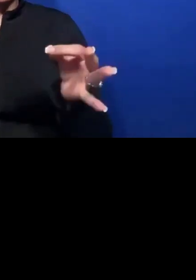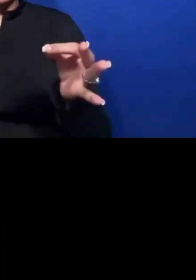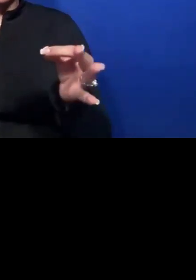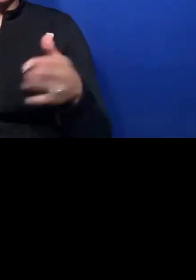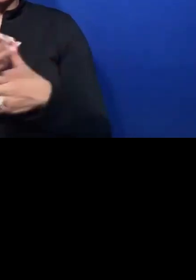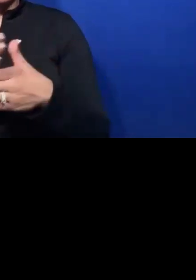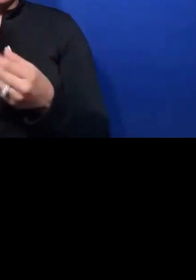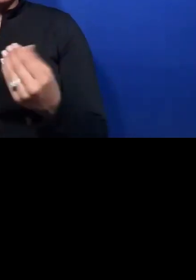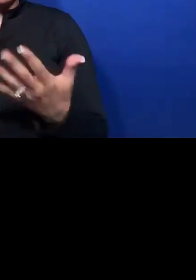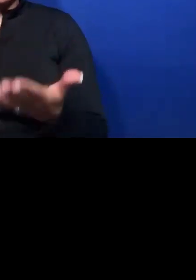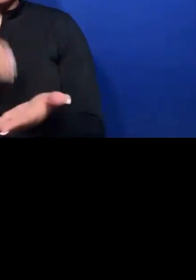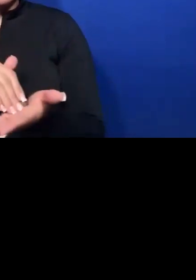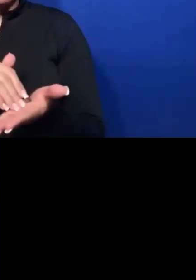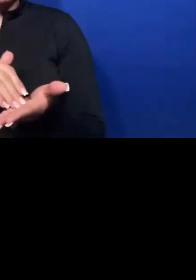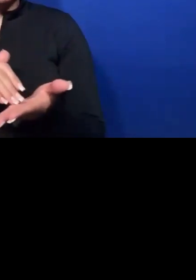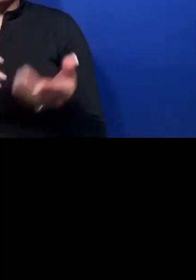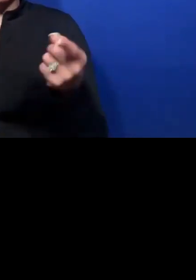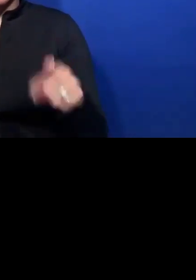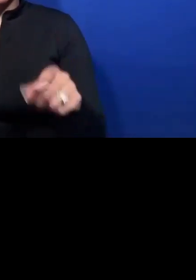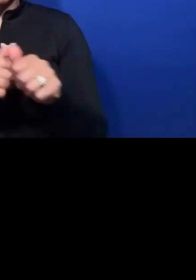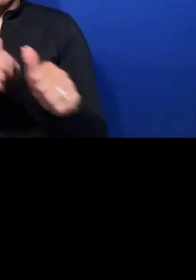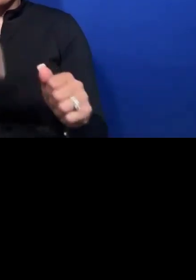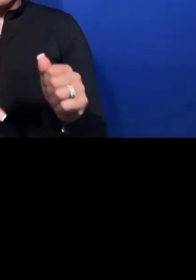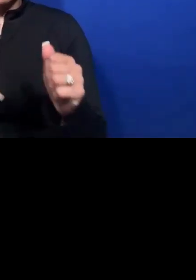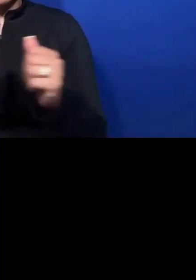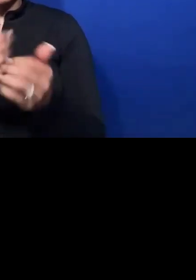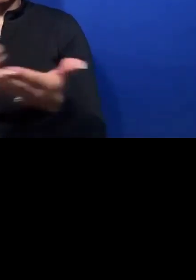when we, when we follow up with folks are highlight that for you